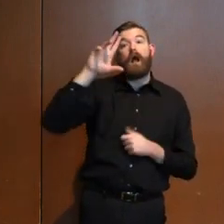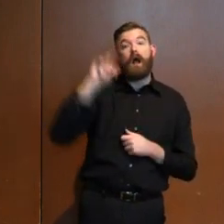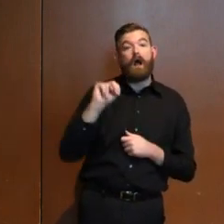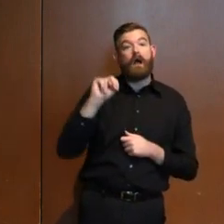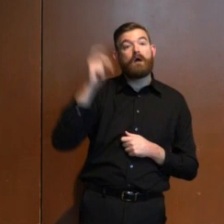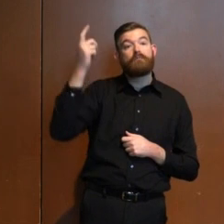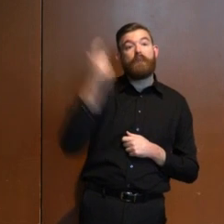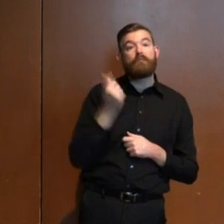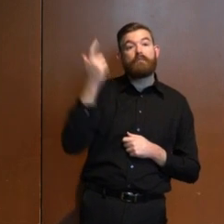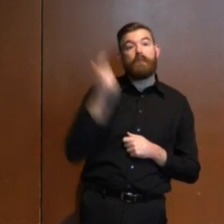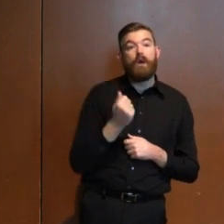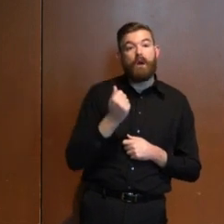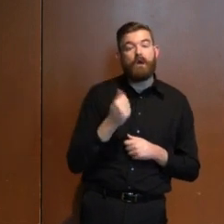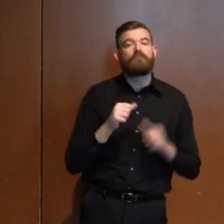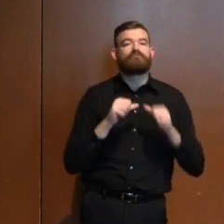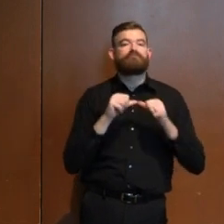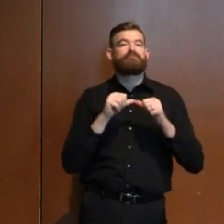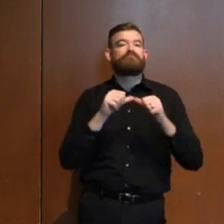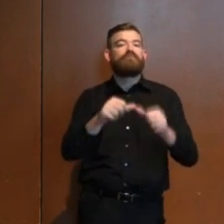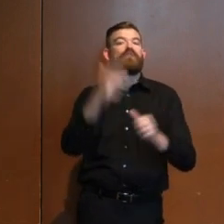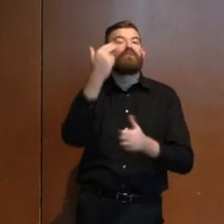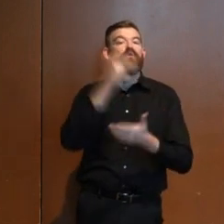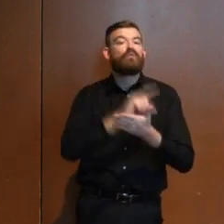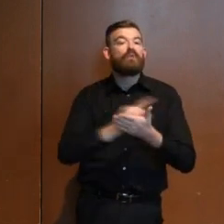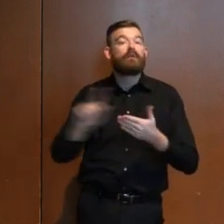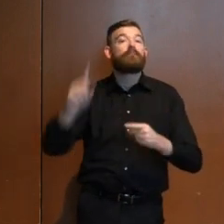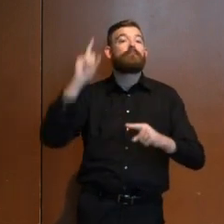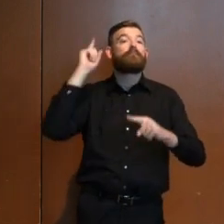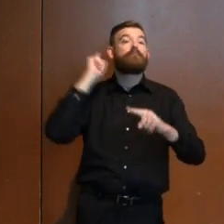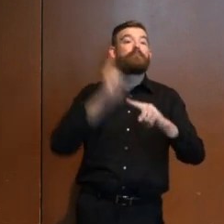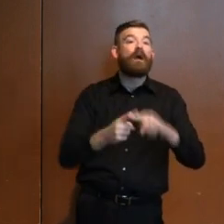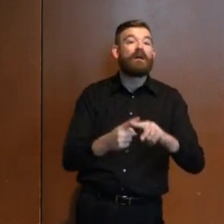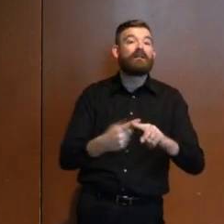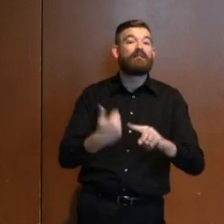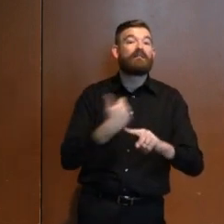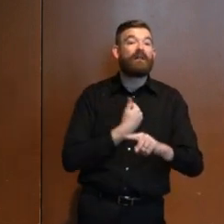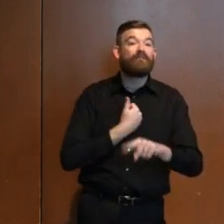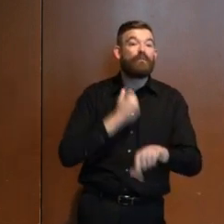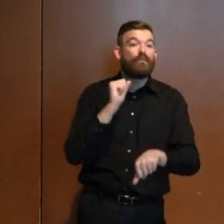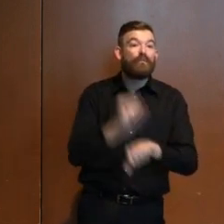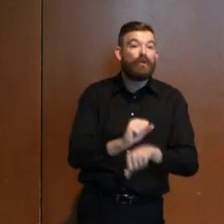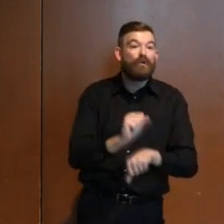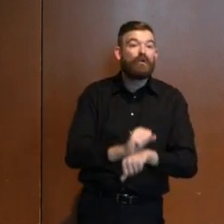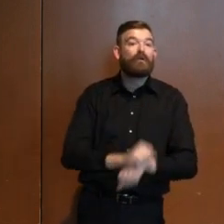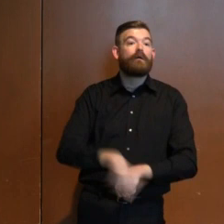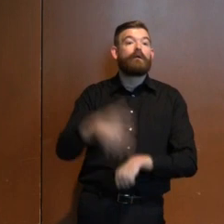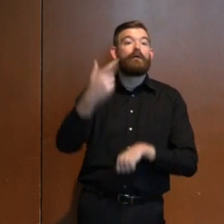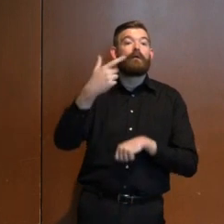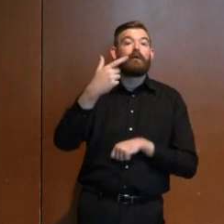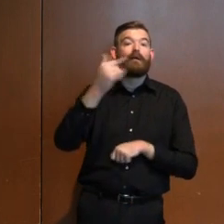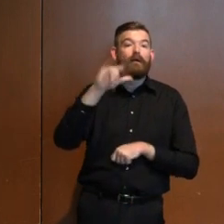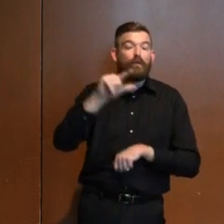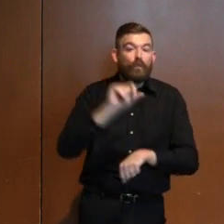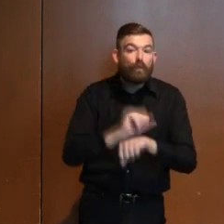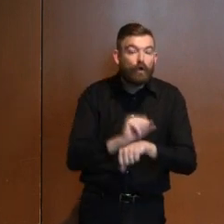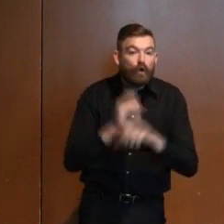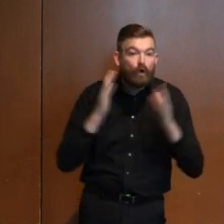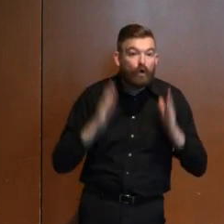EVERY DAY NEW JERSIANS AND $500 PER CHILD. EXTENSION OF UNEMPLOYMENT BENEFITS TO 13 WEEKS.